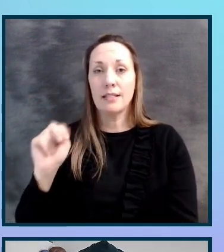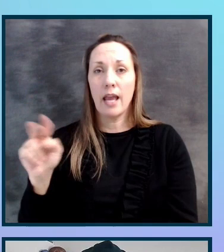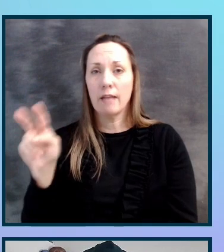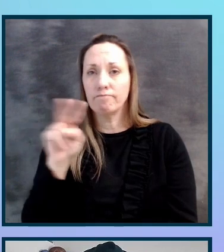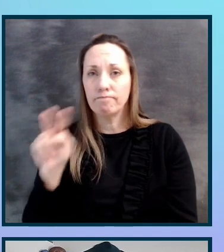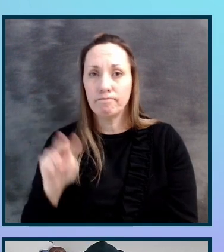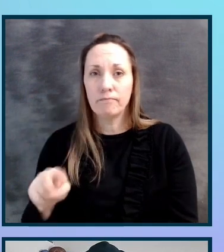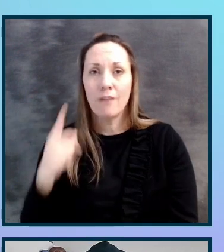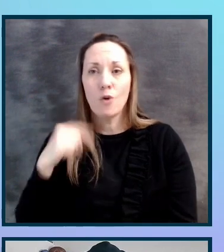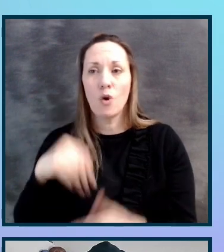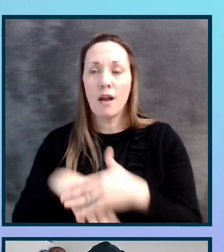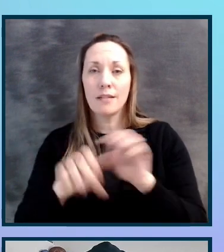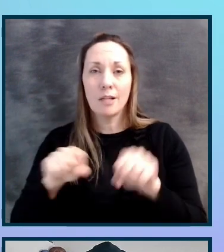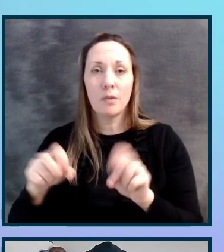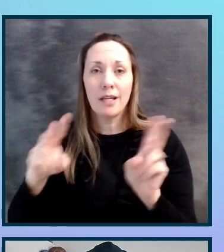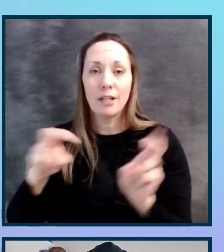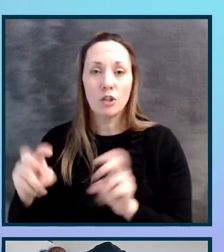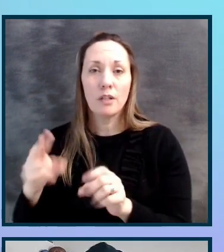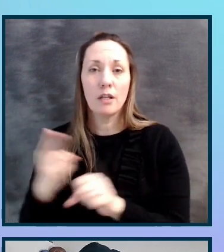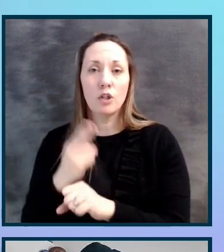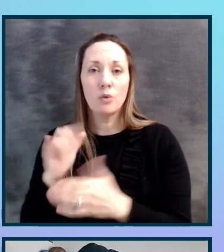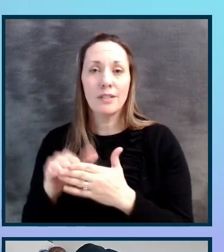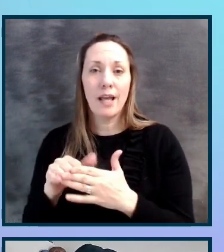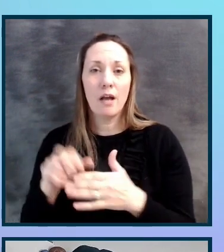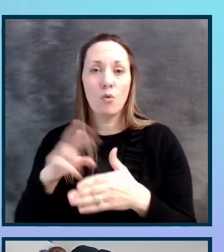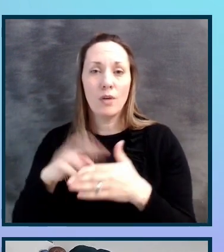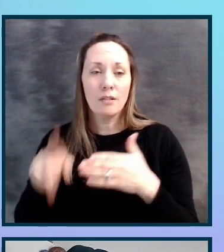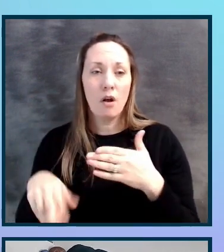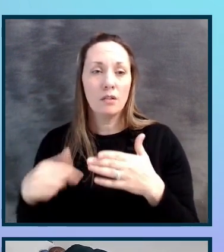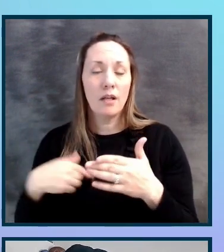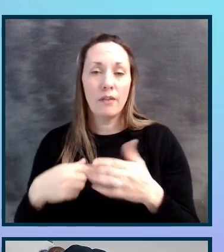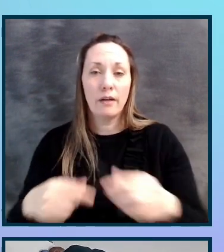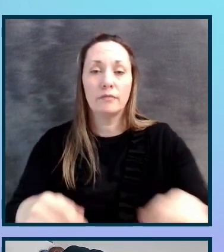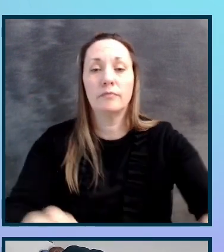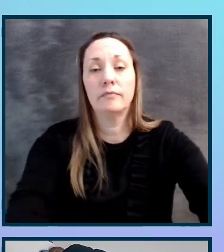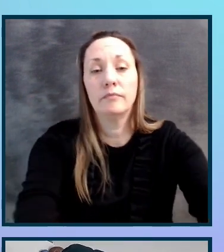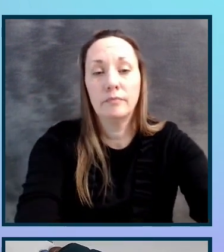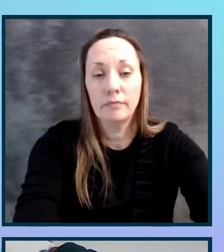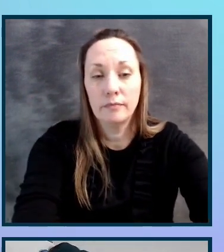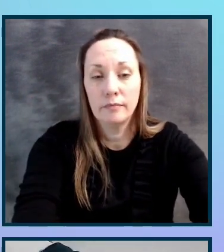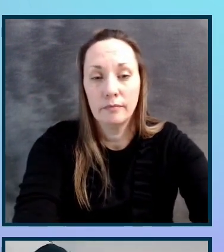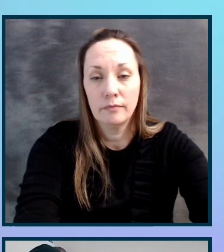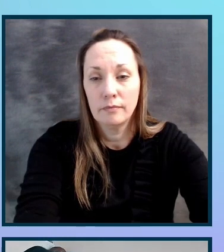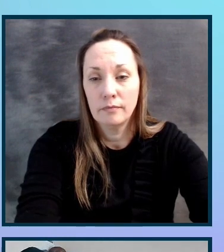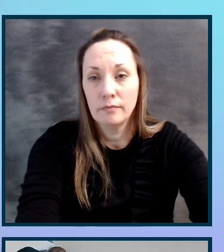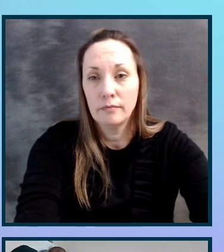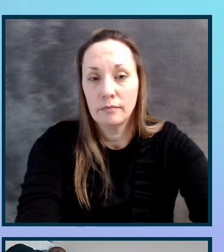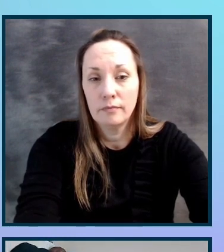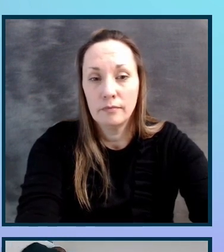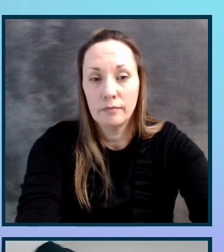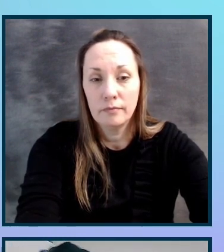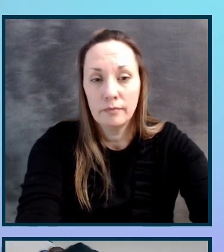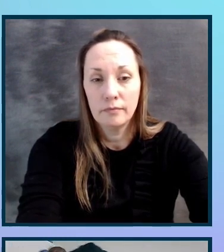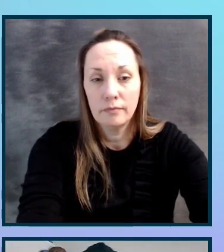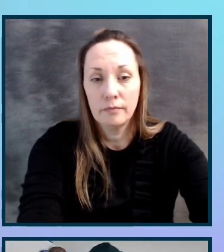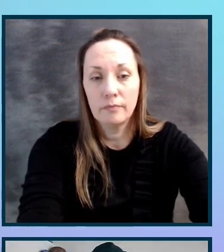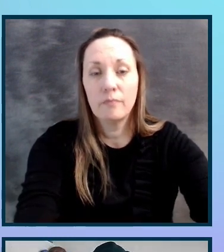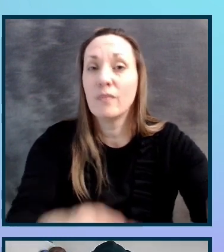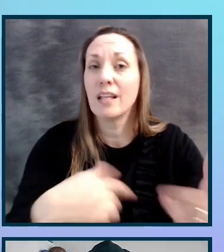and then take that result object and do I expect the results that violations which are the one web contact accessibility guideline issues.